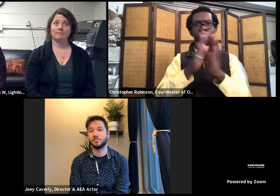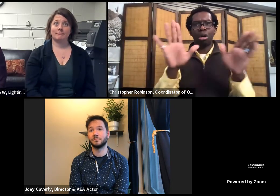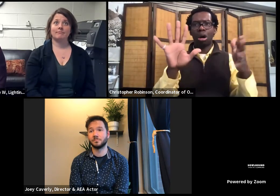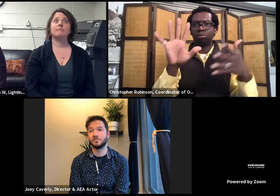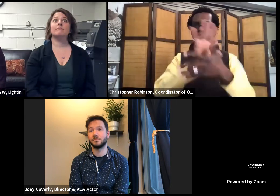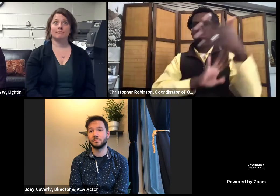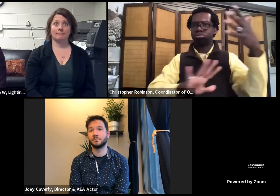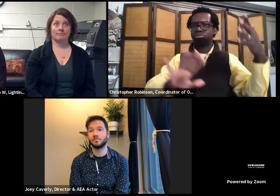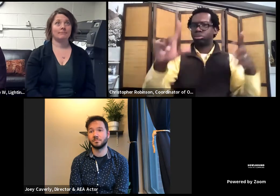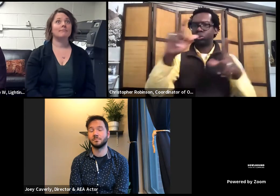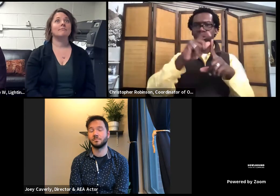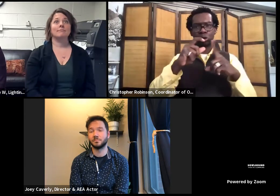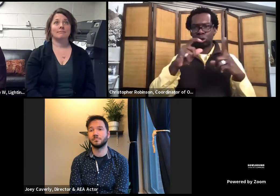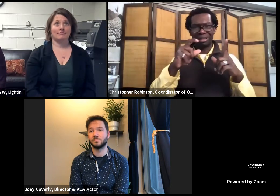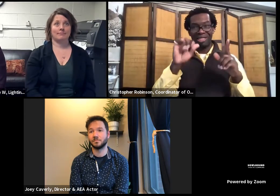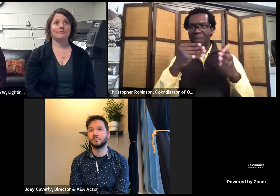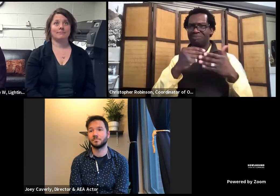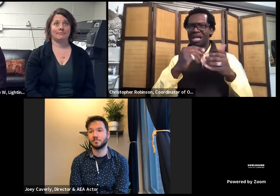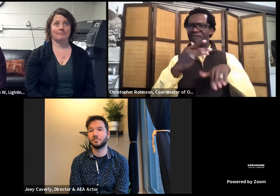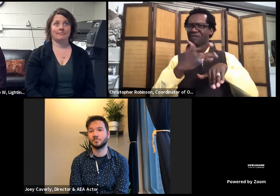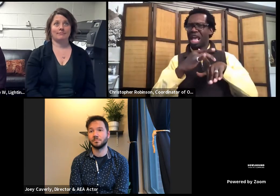So the word access really is a broad term.